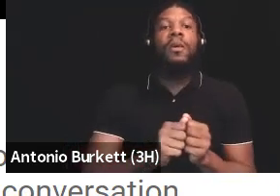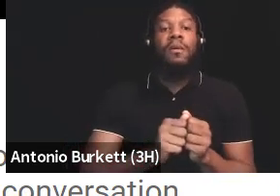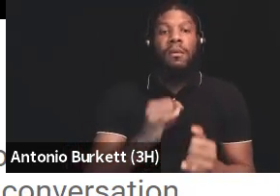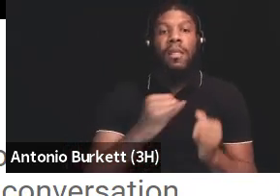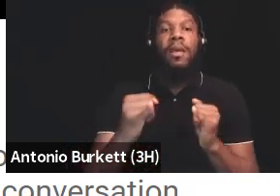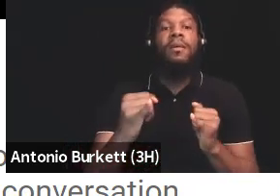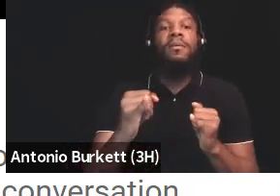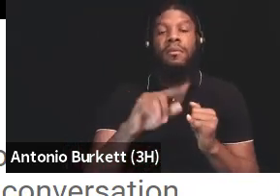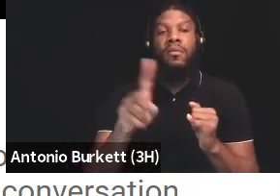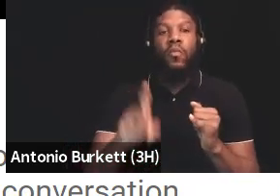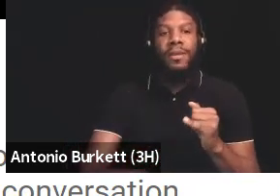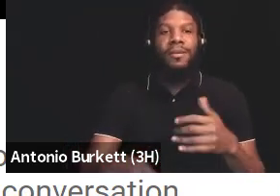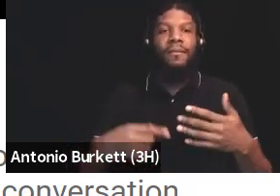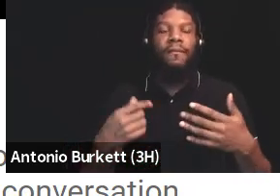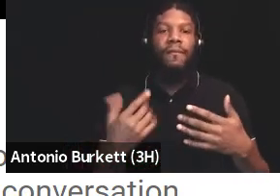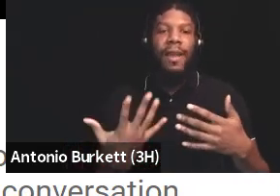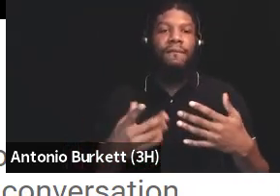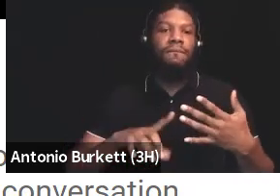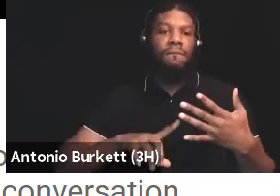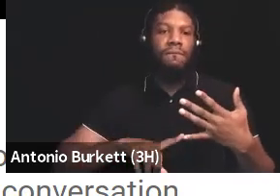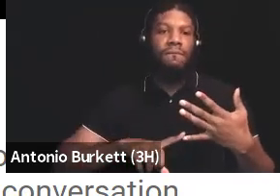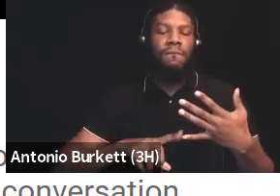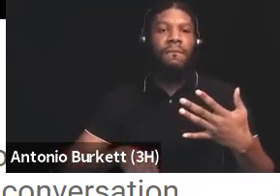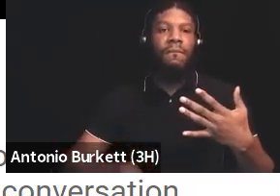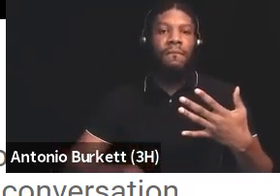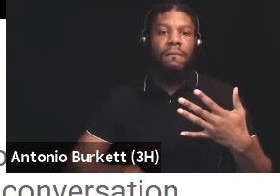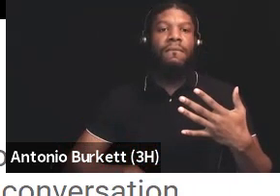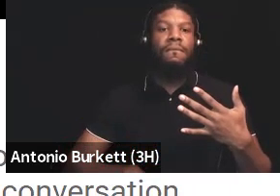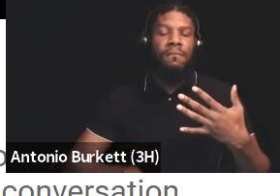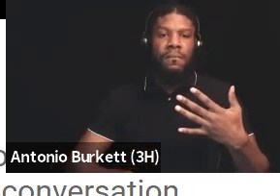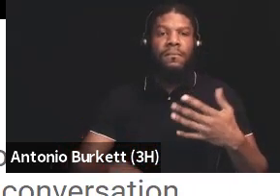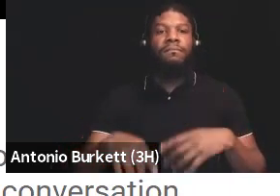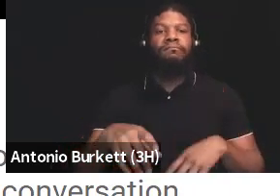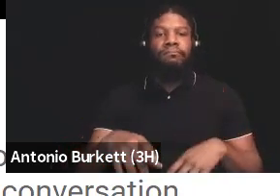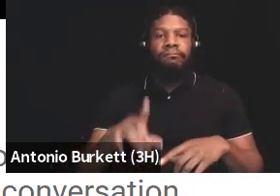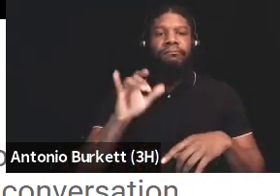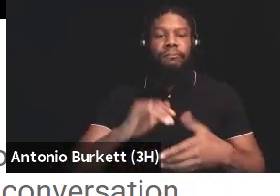And that is, how did you identify the need? So how did the collaboration develop,